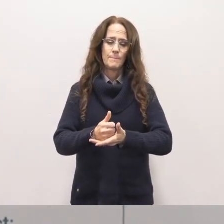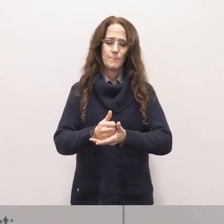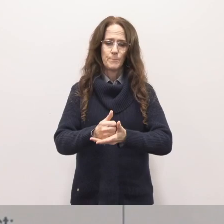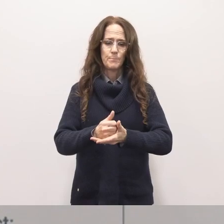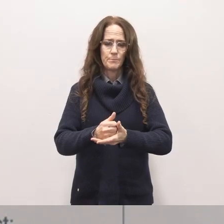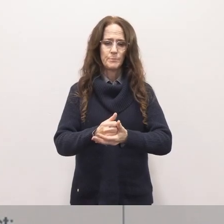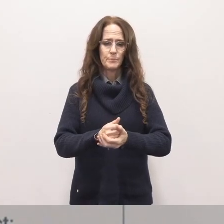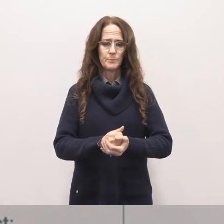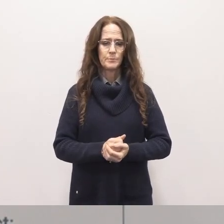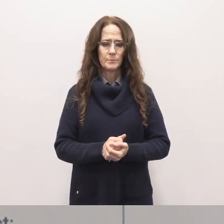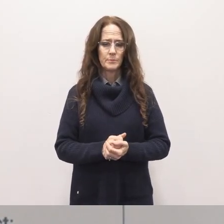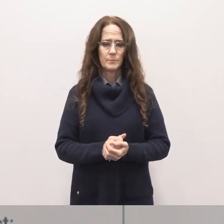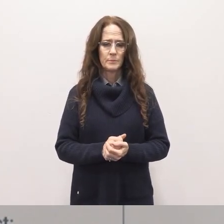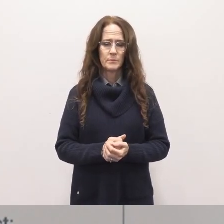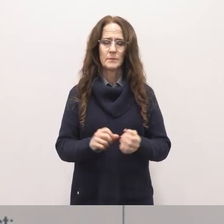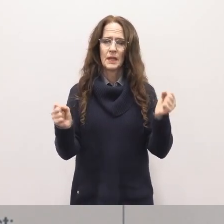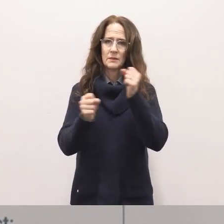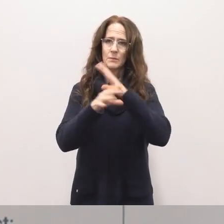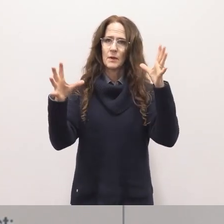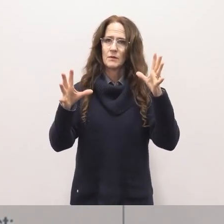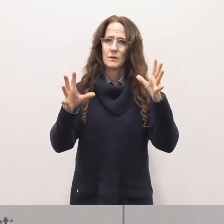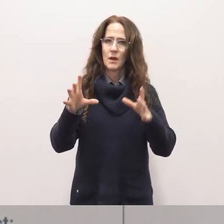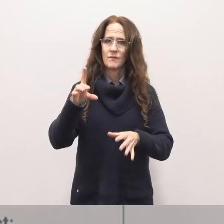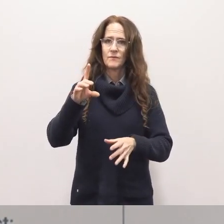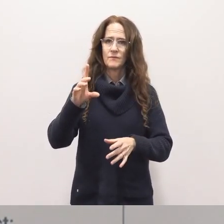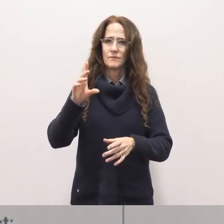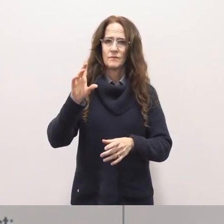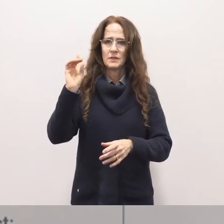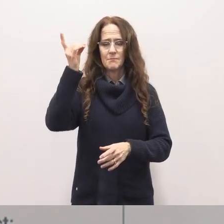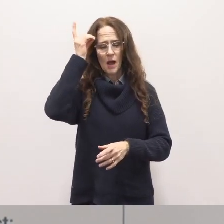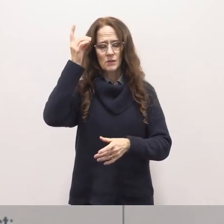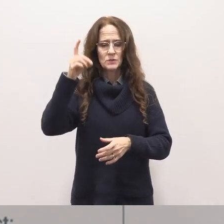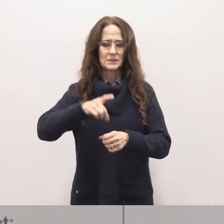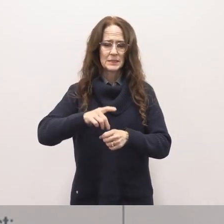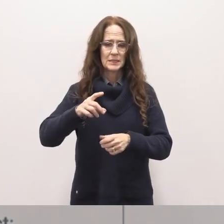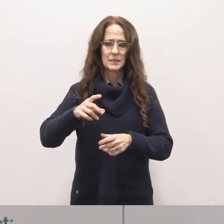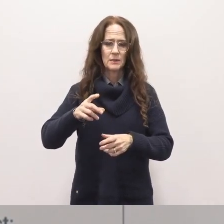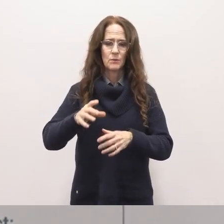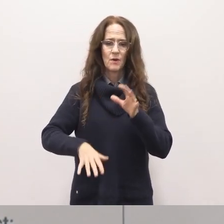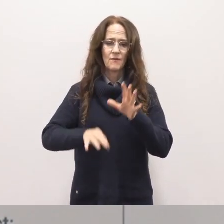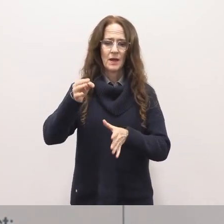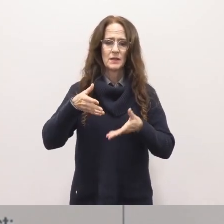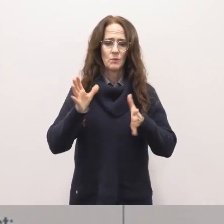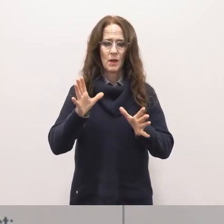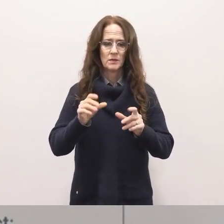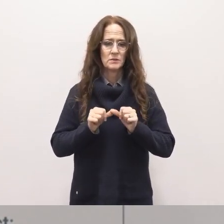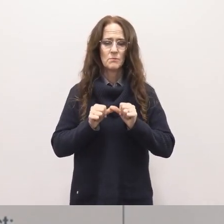It's a picture of our democracy that we're finding ways to move forward, and to say,